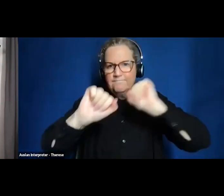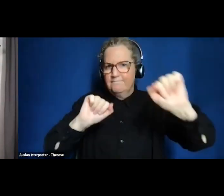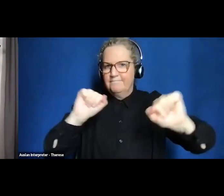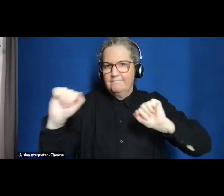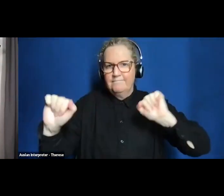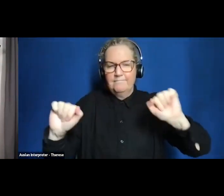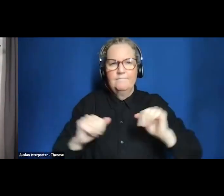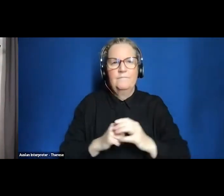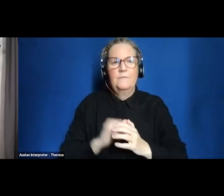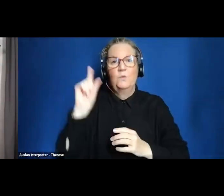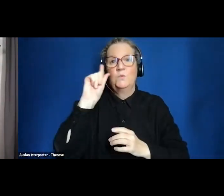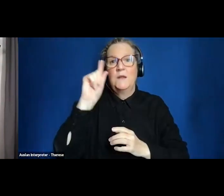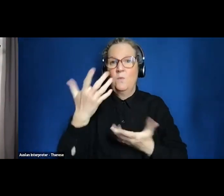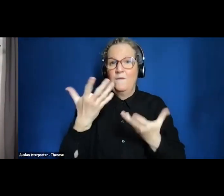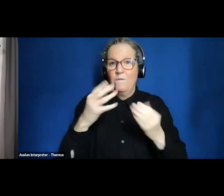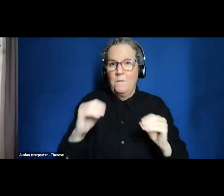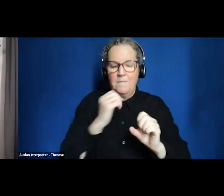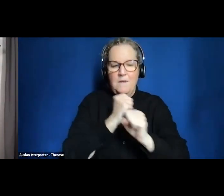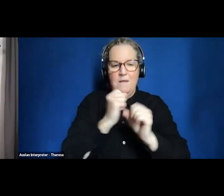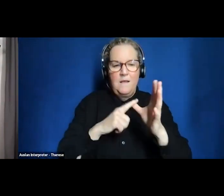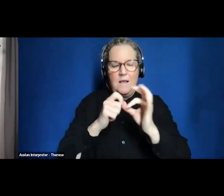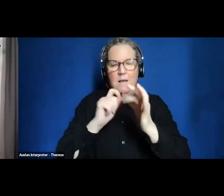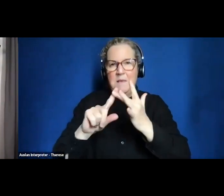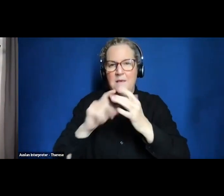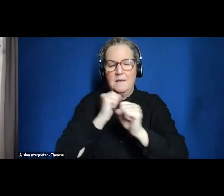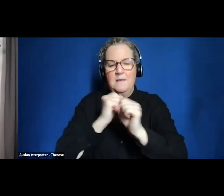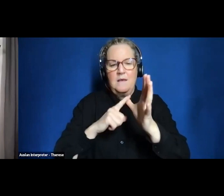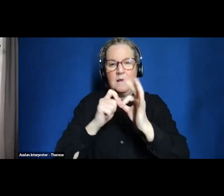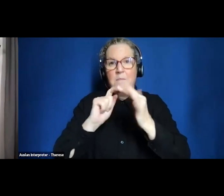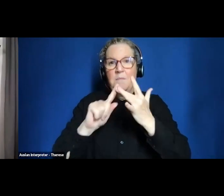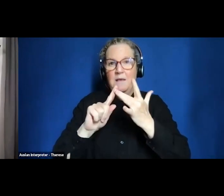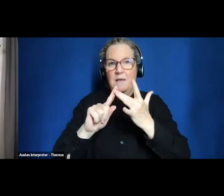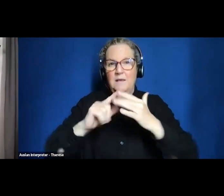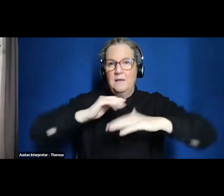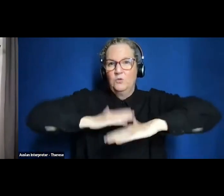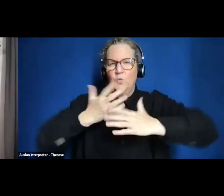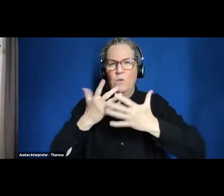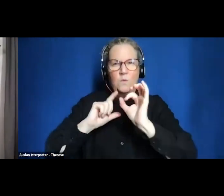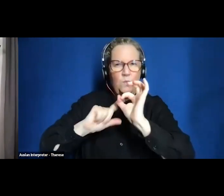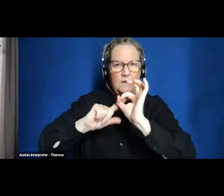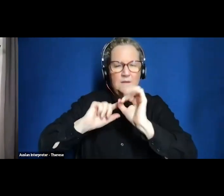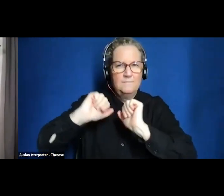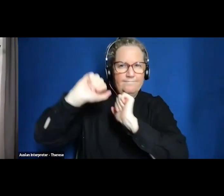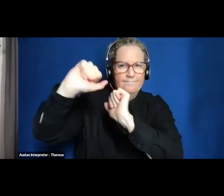Today, I'm joining you from Gubbi Gubbi Country in Queensland. I want to give thanks for being on the traditional lands